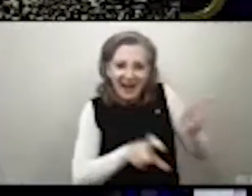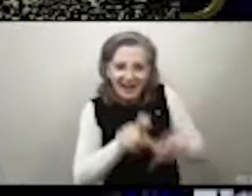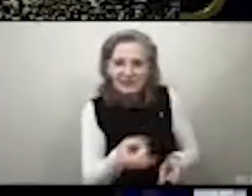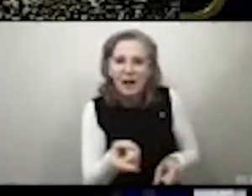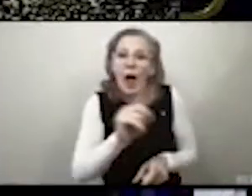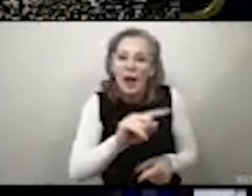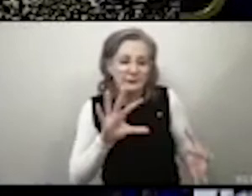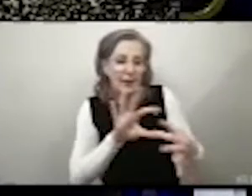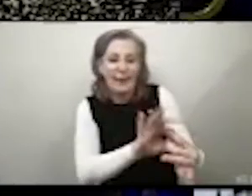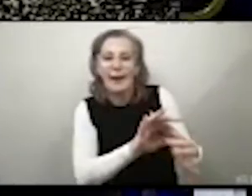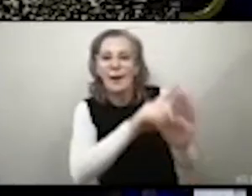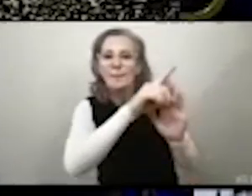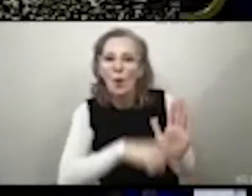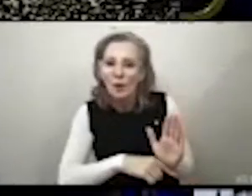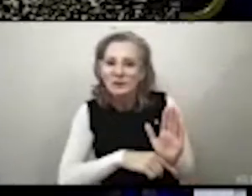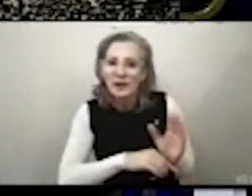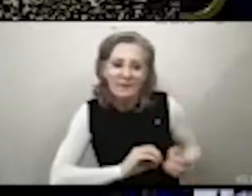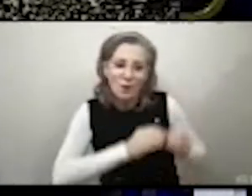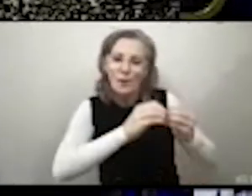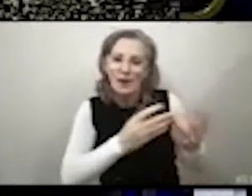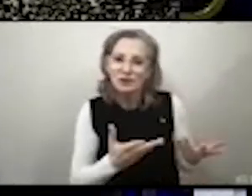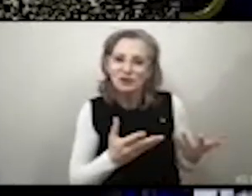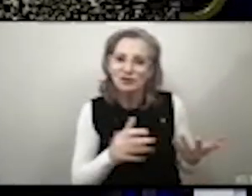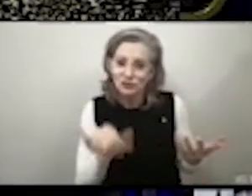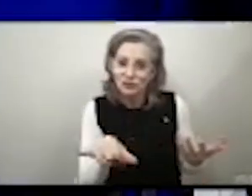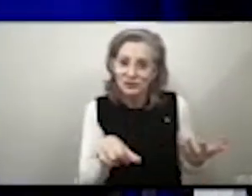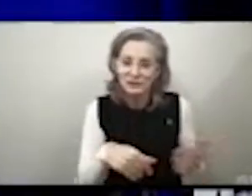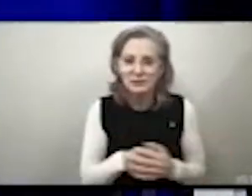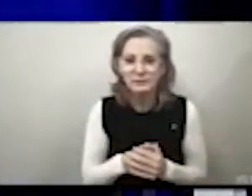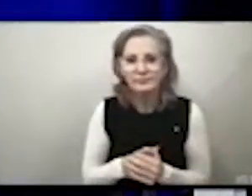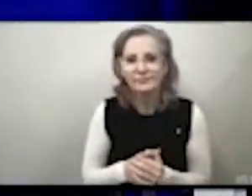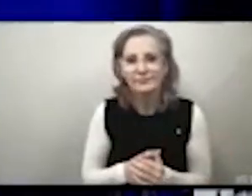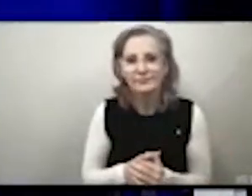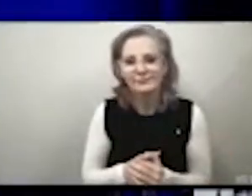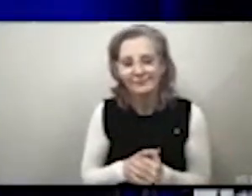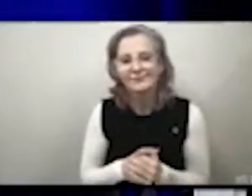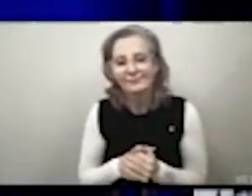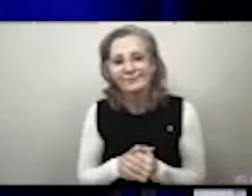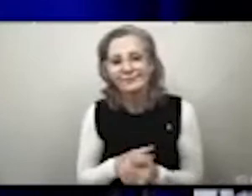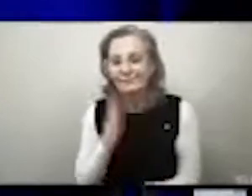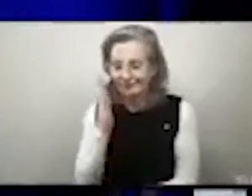And Niamh may have some views about this as well. Definitely. I think that there's a short term